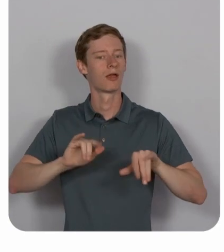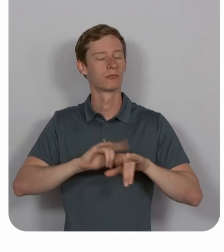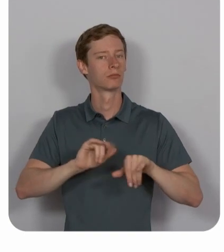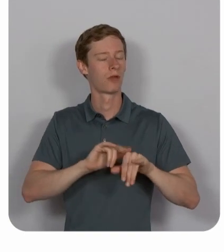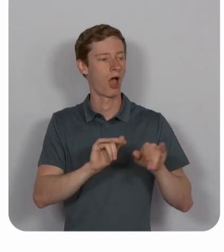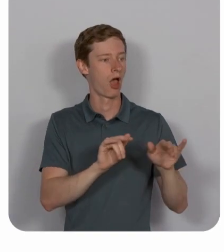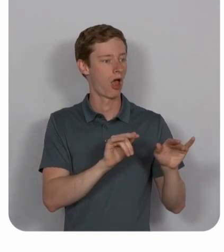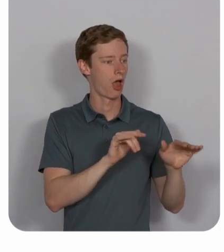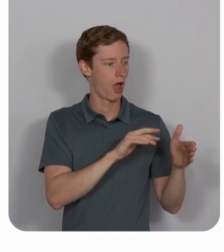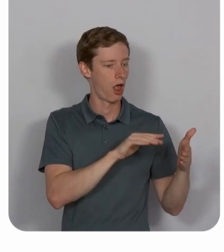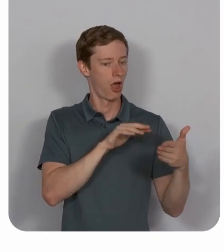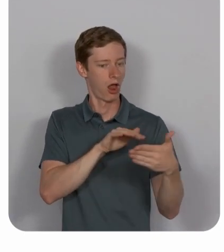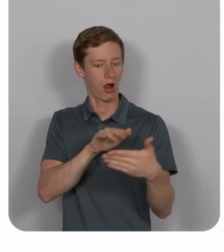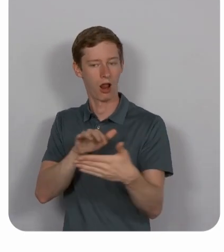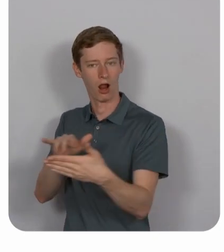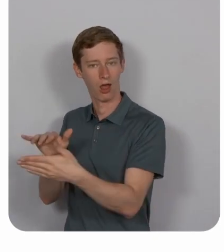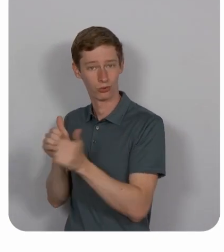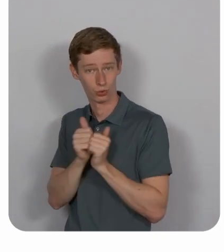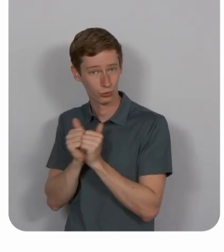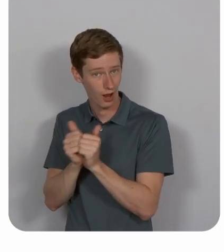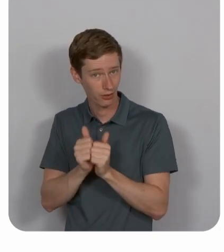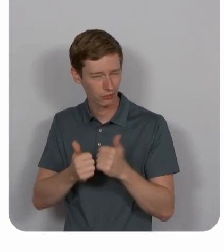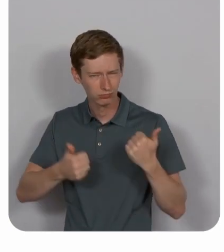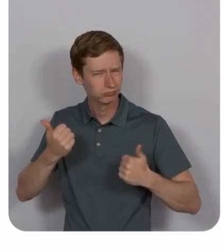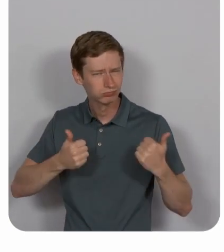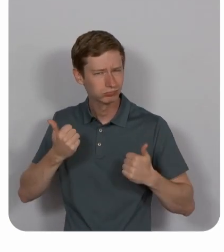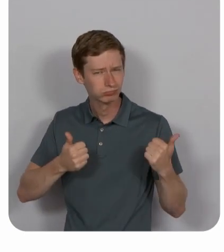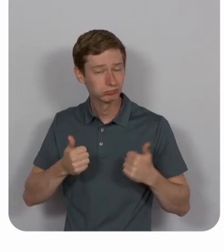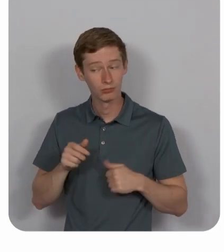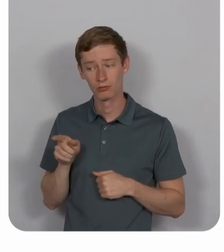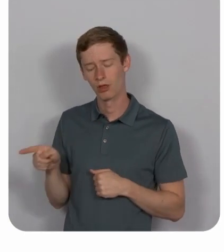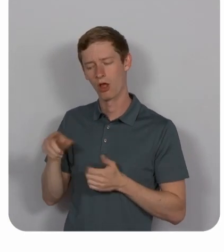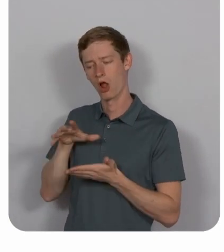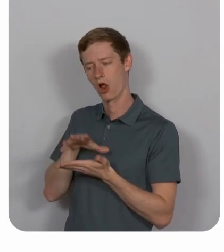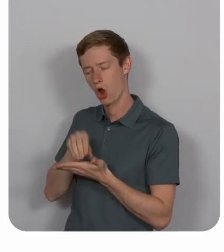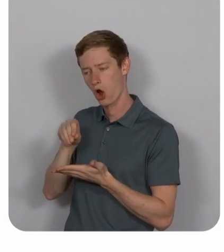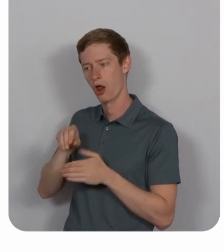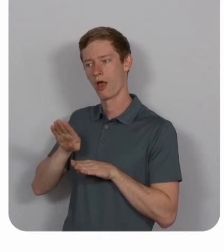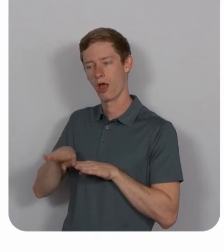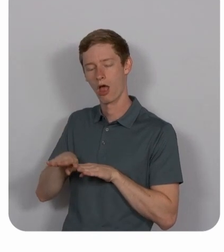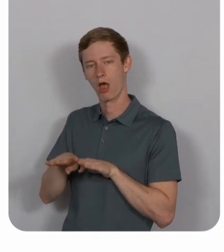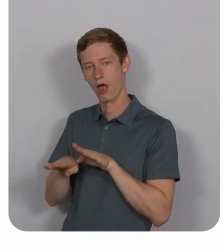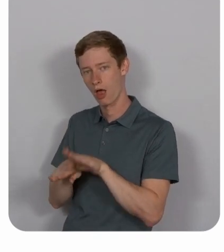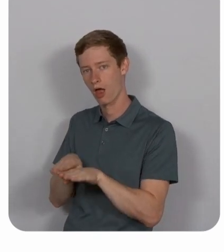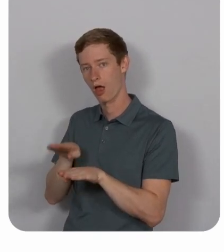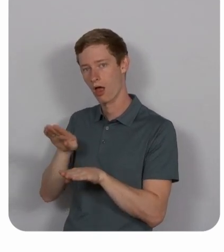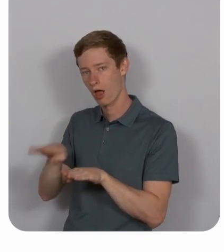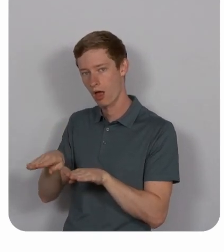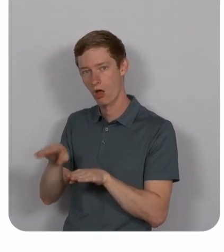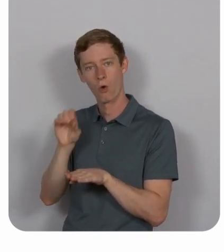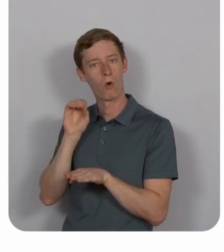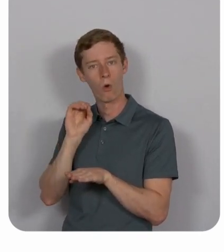Do we train all the data, all the task data mix together? Is it better for the model to learn one task before moving on to